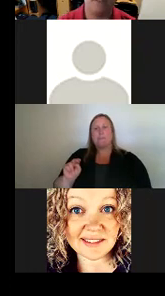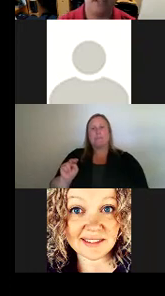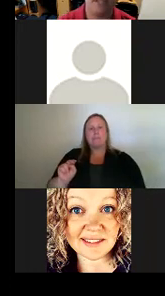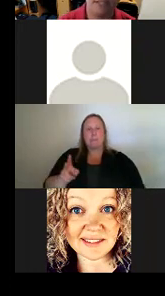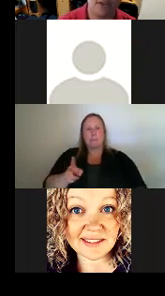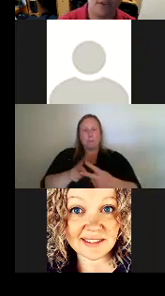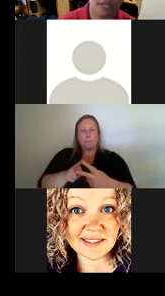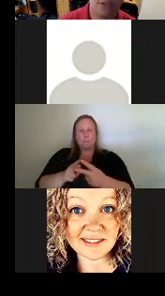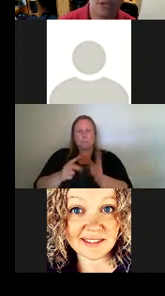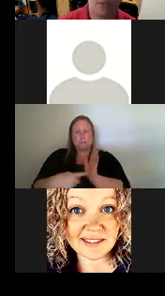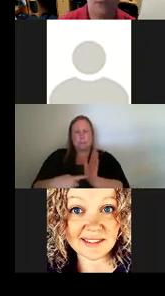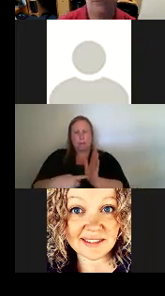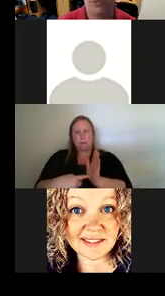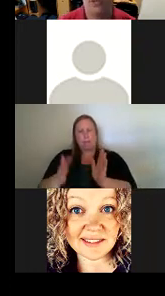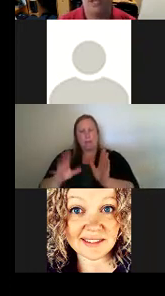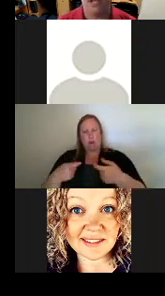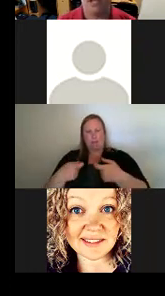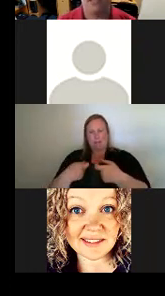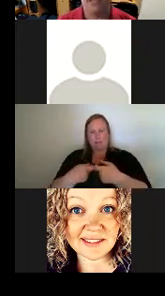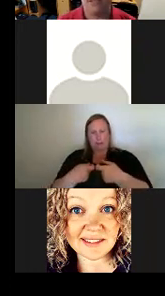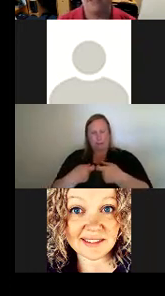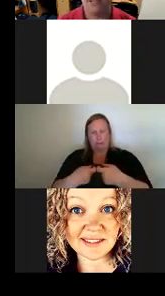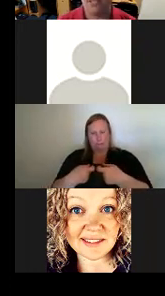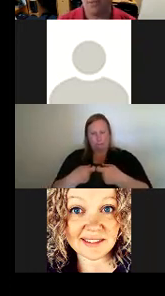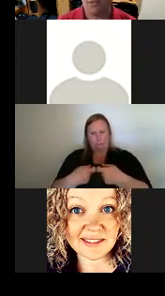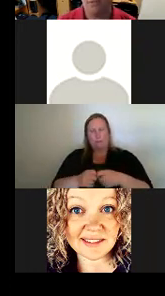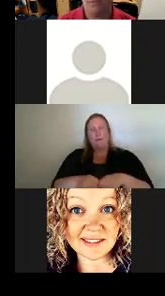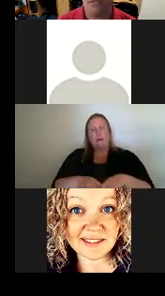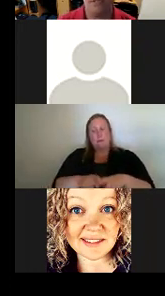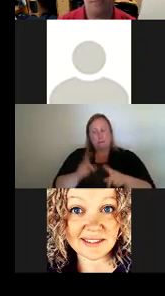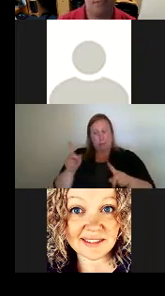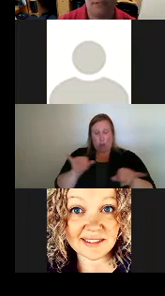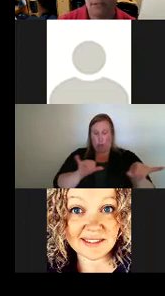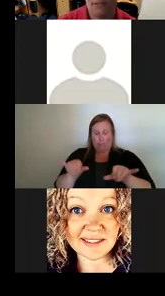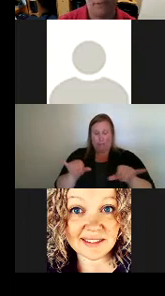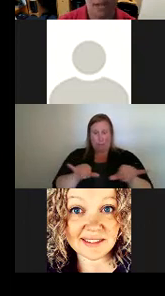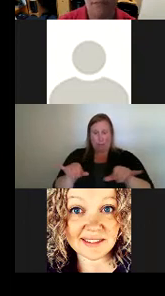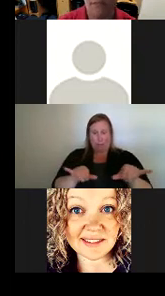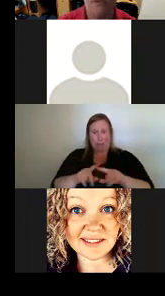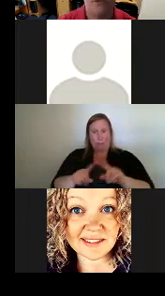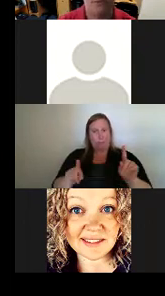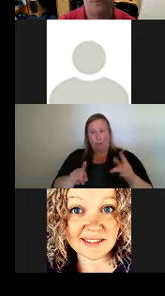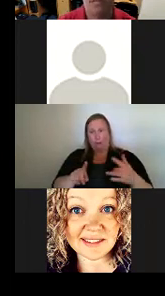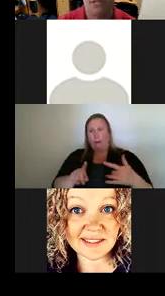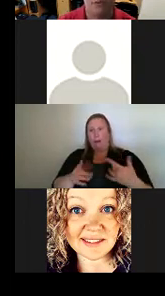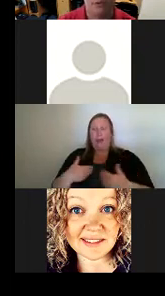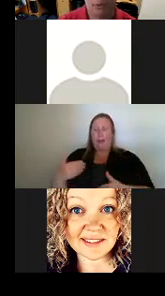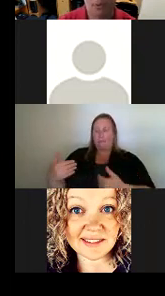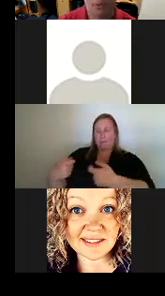THEY LOOK VERY SIMILAR, BUT TYPICALLY THEY WILL HAVE A BATTERY OR PLUG IN OR BOTH.